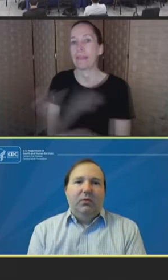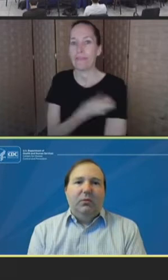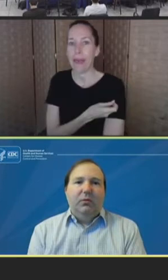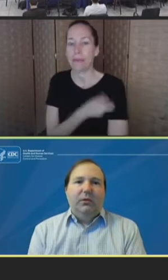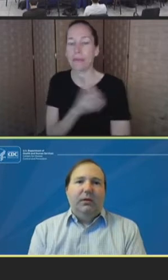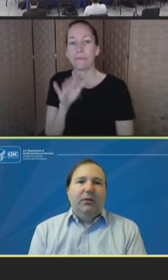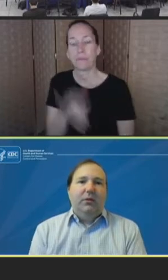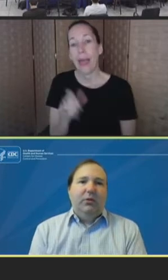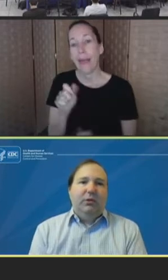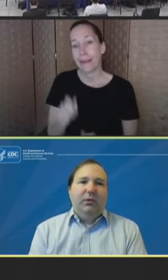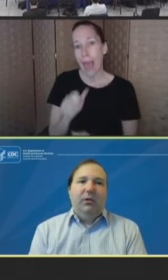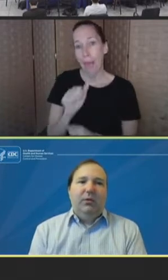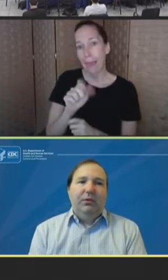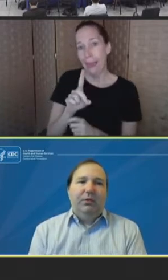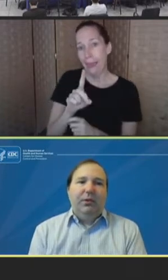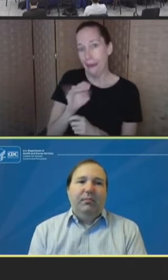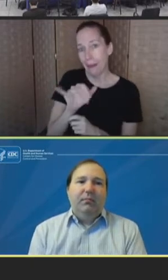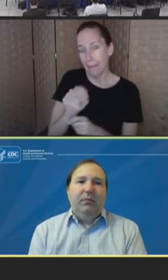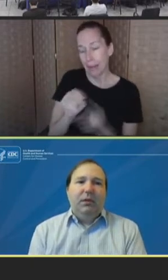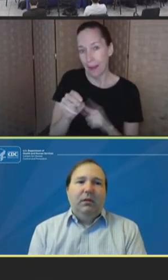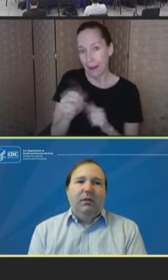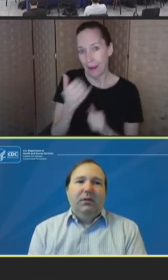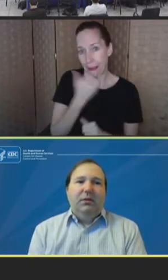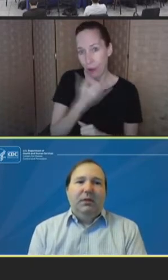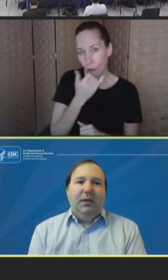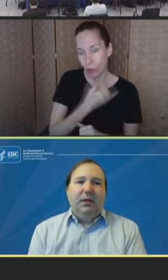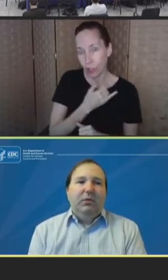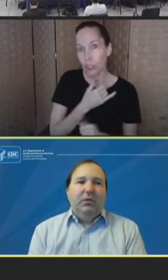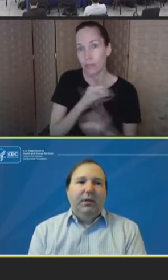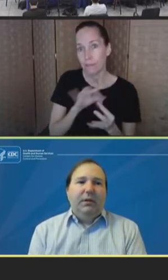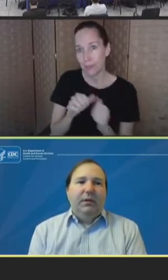whether or not associated with an adverse event, and then serious adverse events,